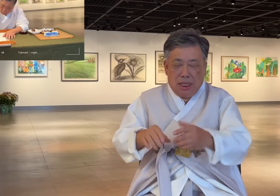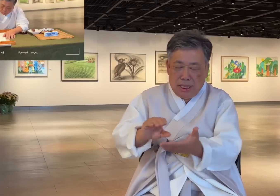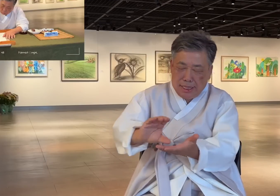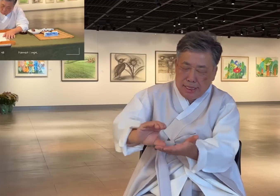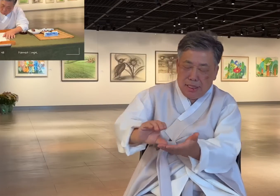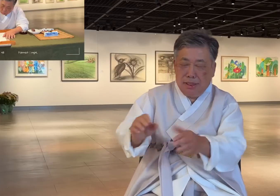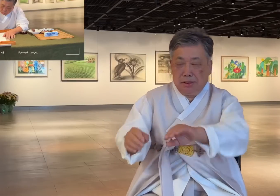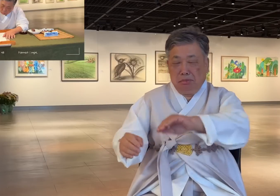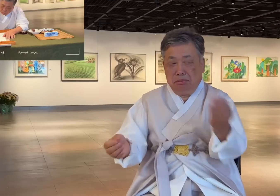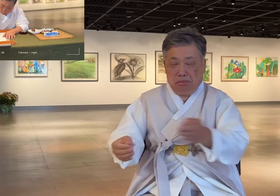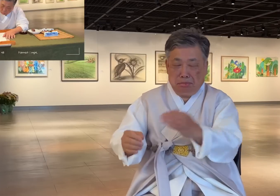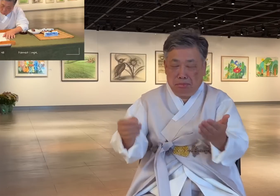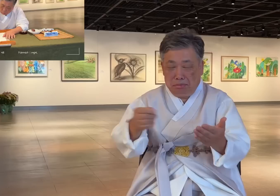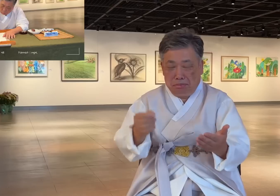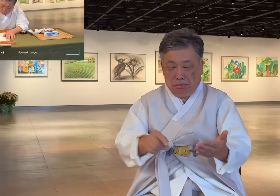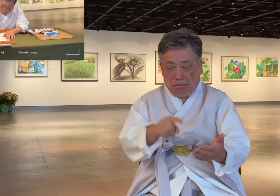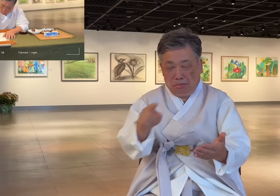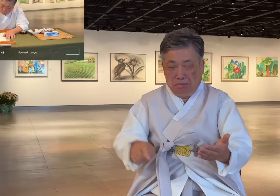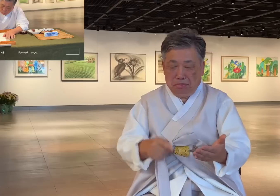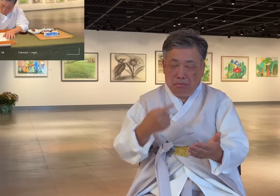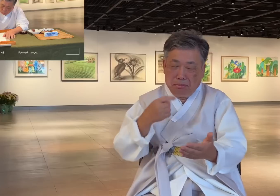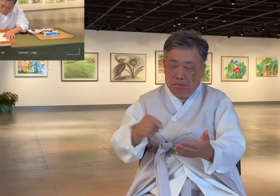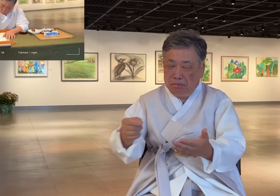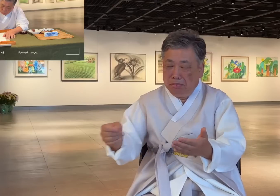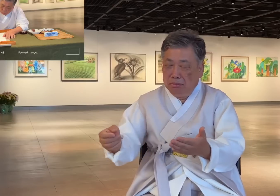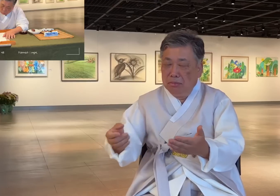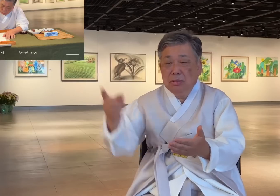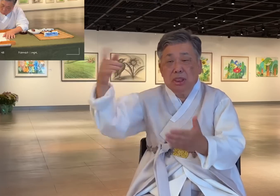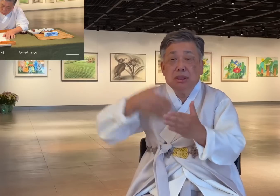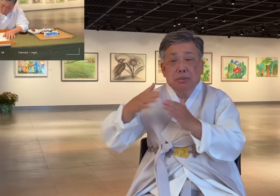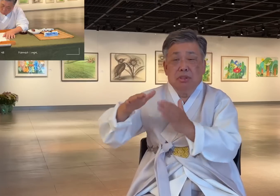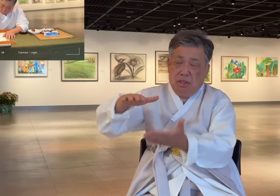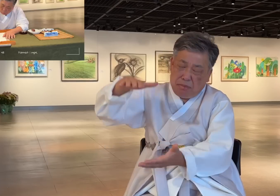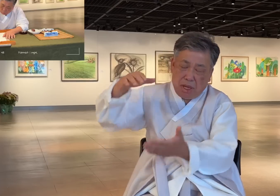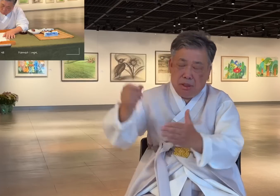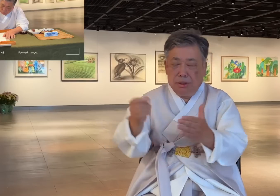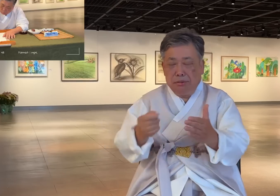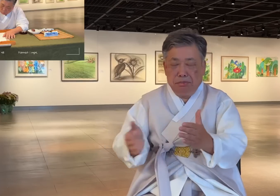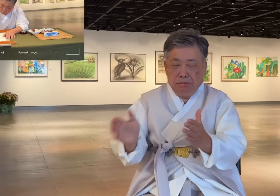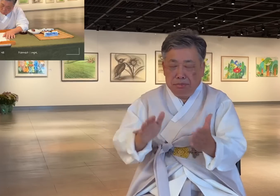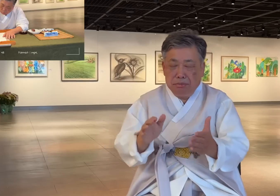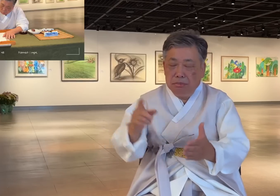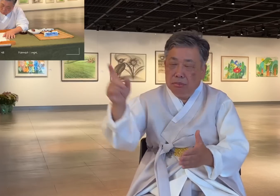There were dozens or hundreds of pictures I drew, and my house was filled with them.